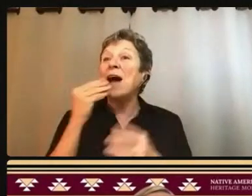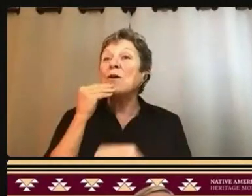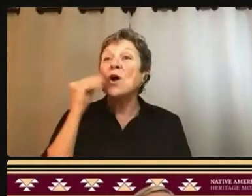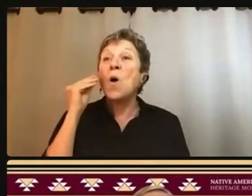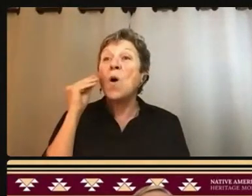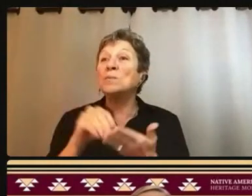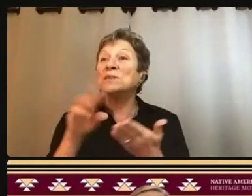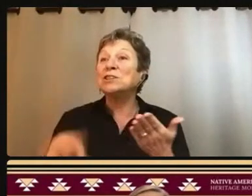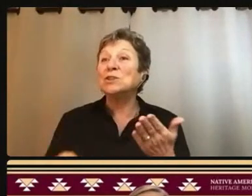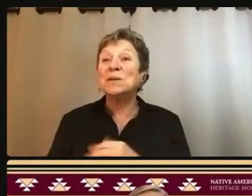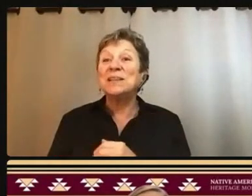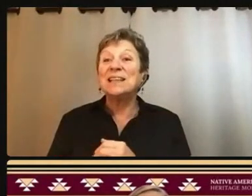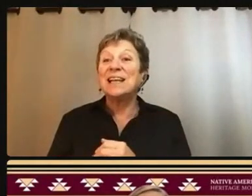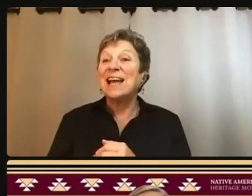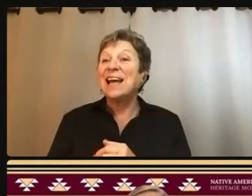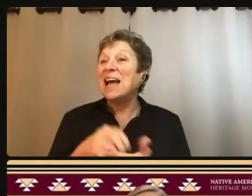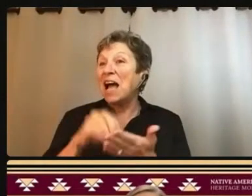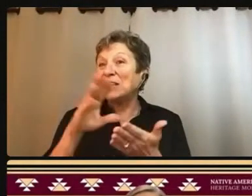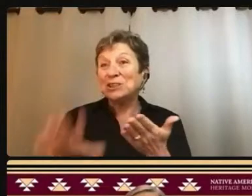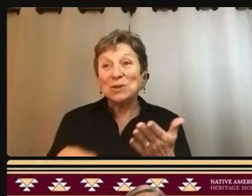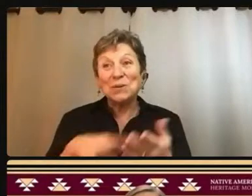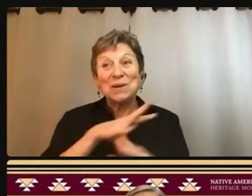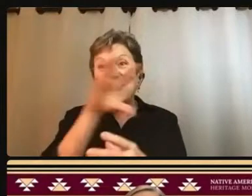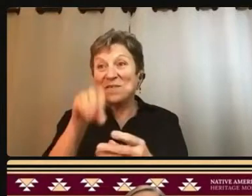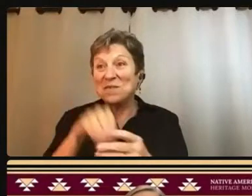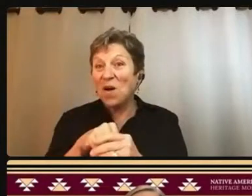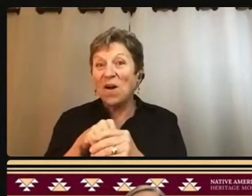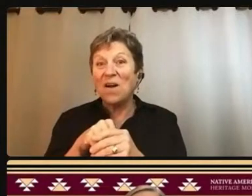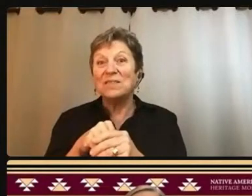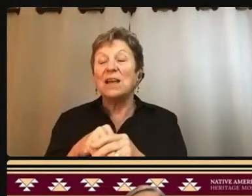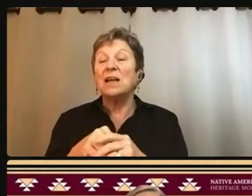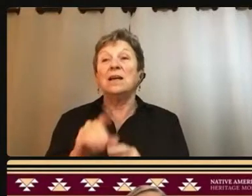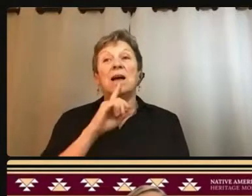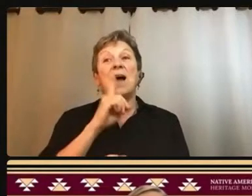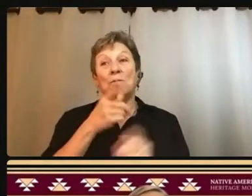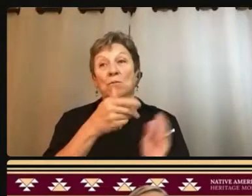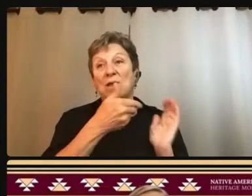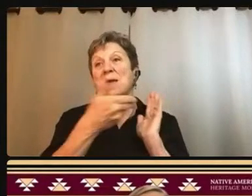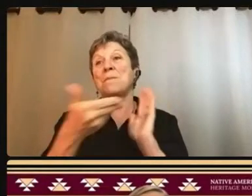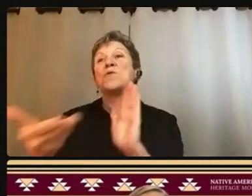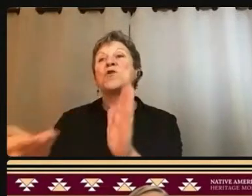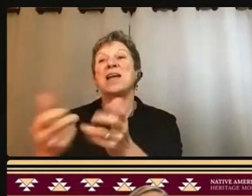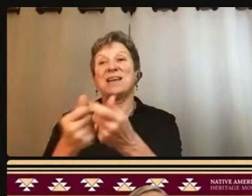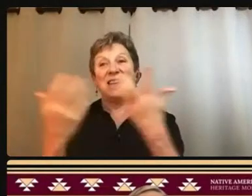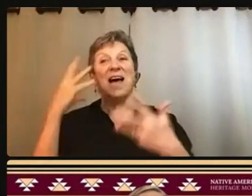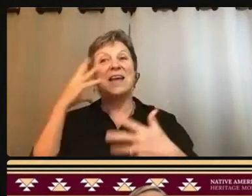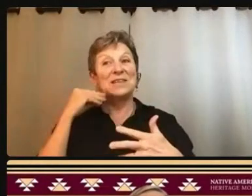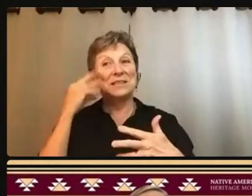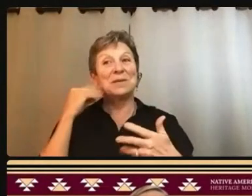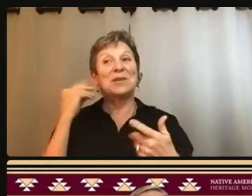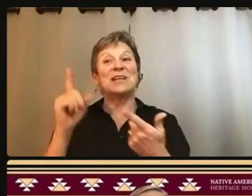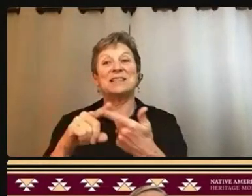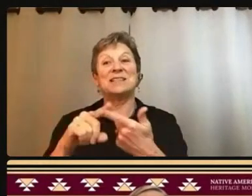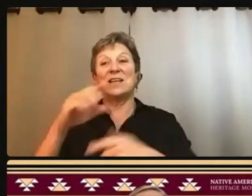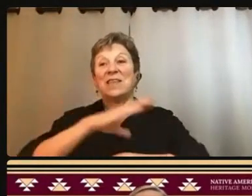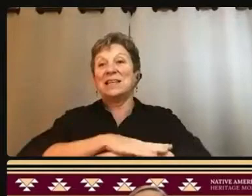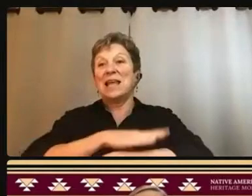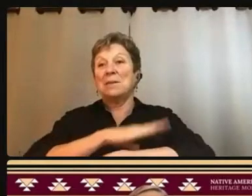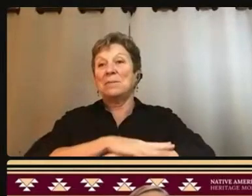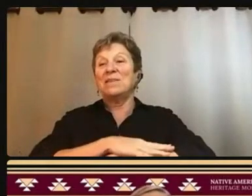I WAS A STUDENT IN SALEM KAISER WHO WAS A HOMELESS STUDENT, A STUDENT WHO WAS JUSTICE